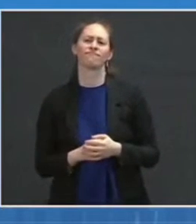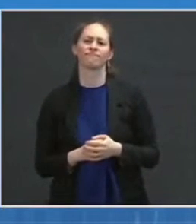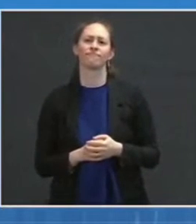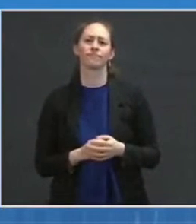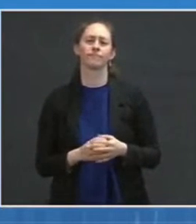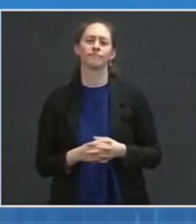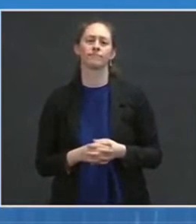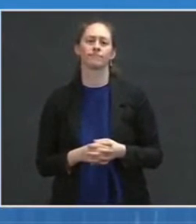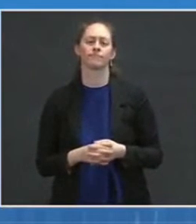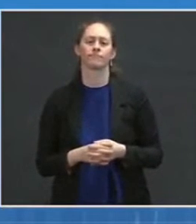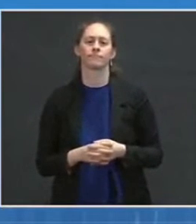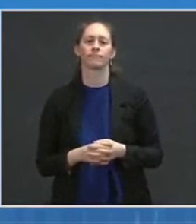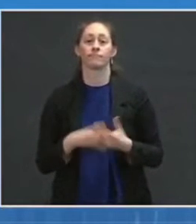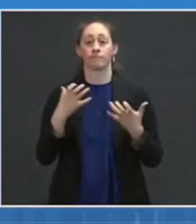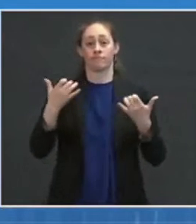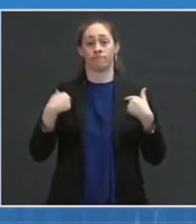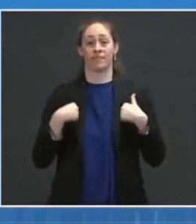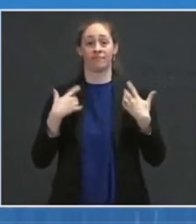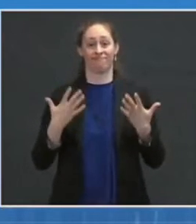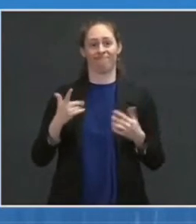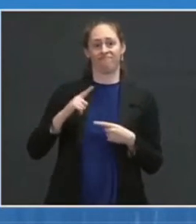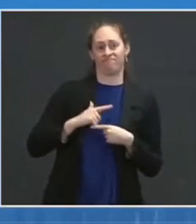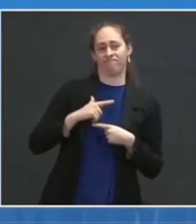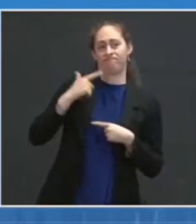I WILL BE HAPPY TO ANSWER ANY